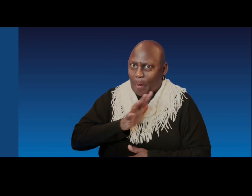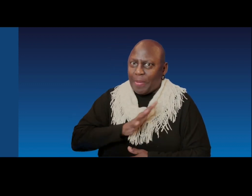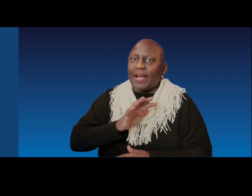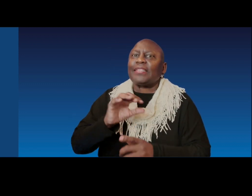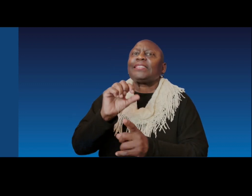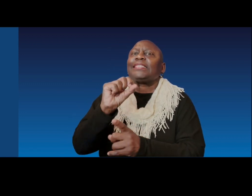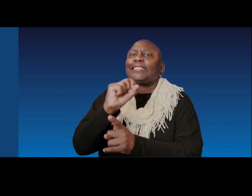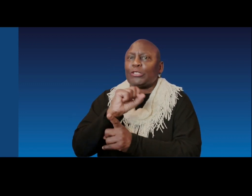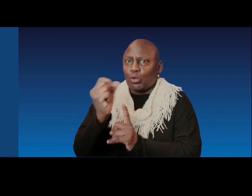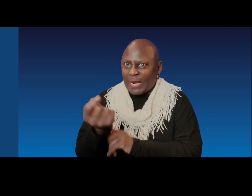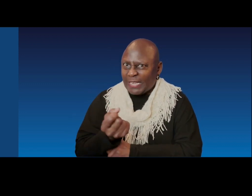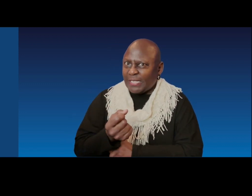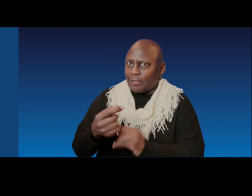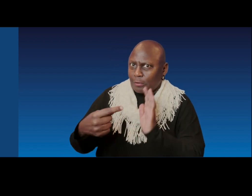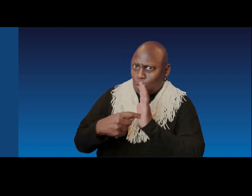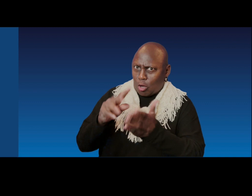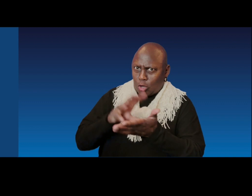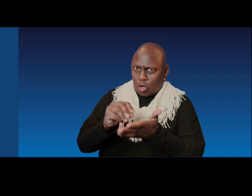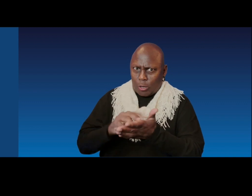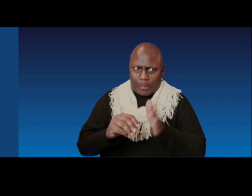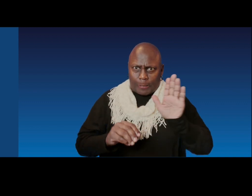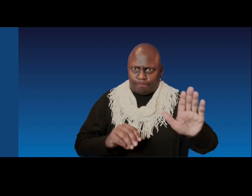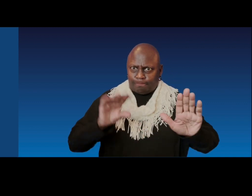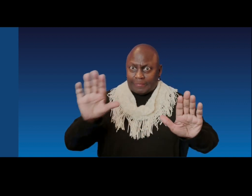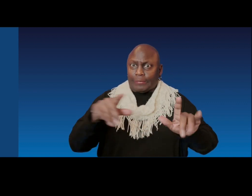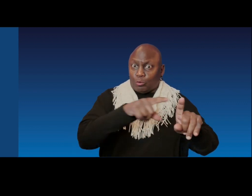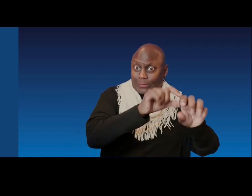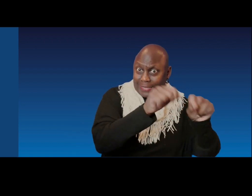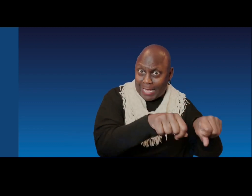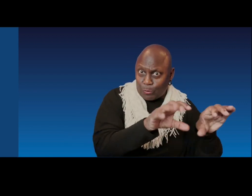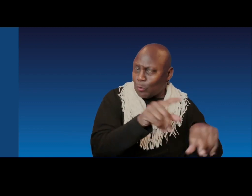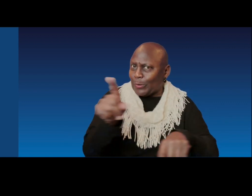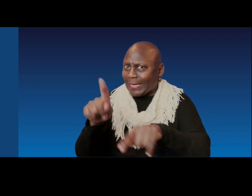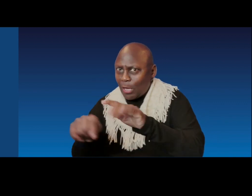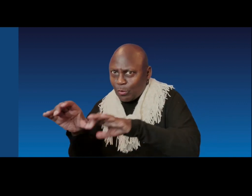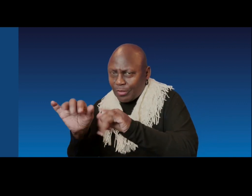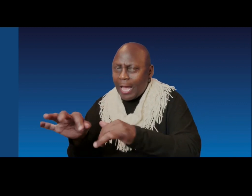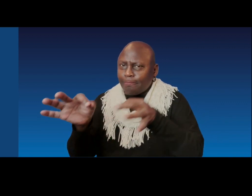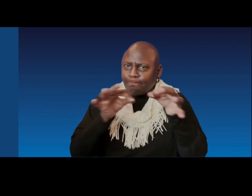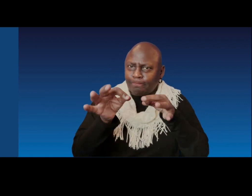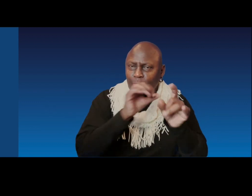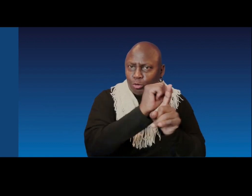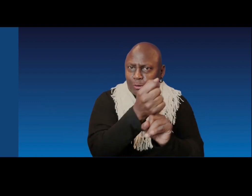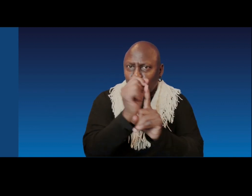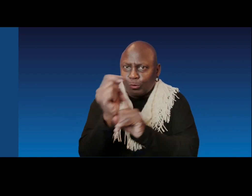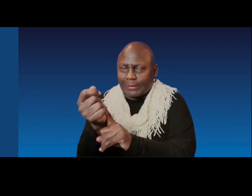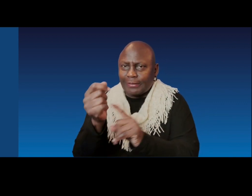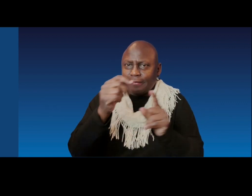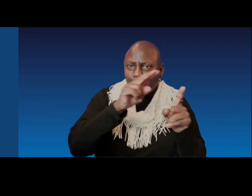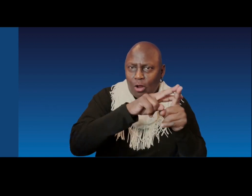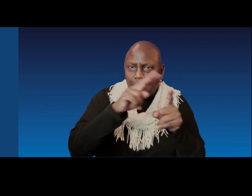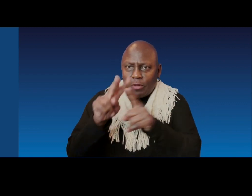It's tangible in that the teacher says, "This is what it is." Rules, rules, rules.